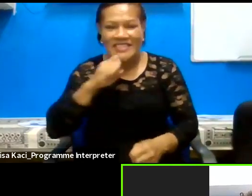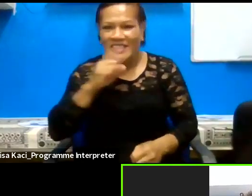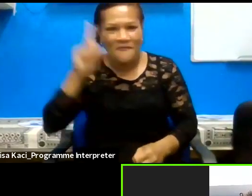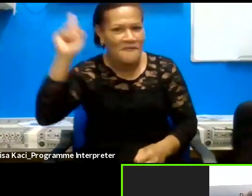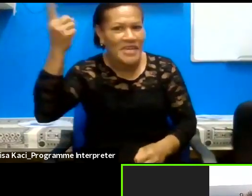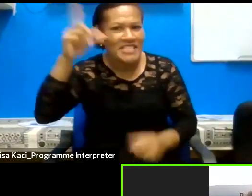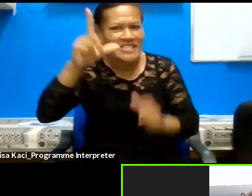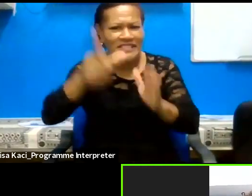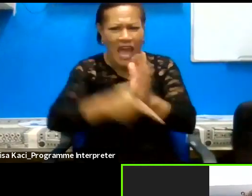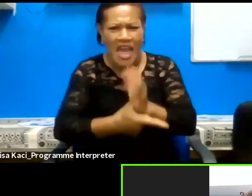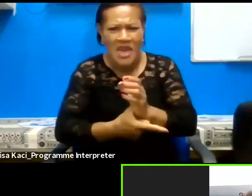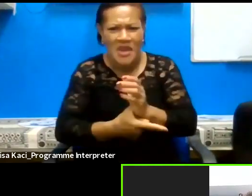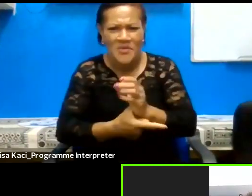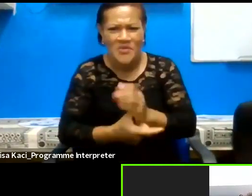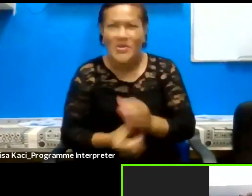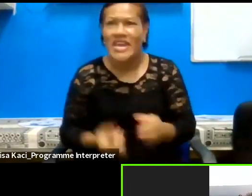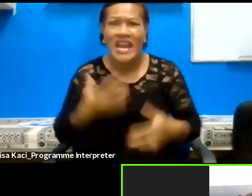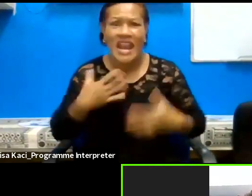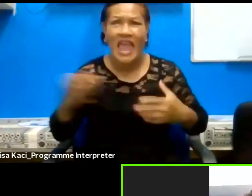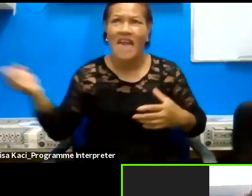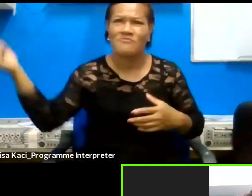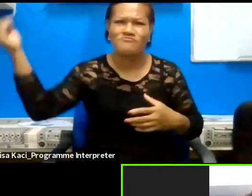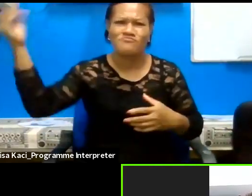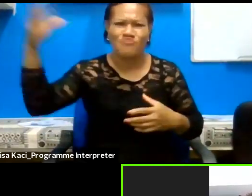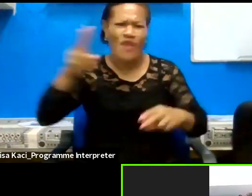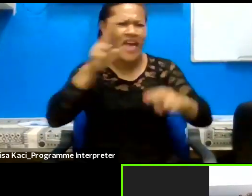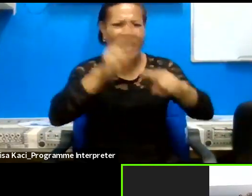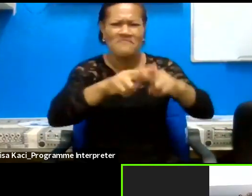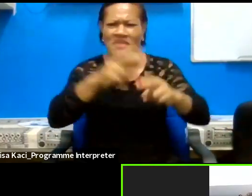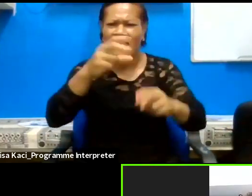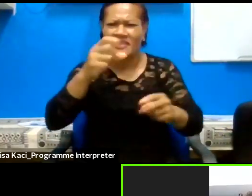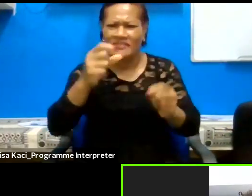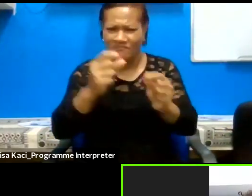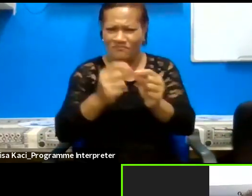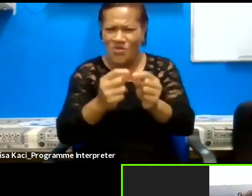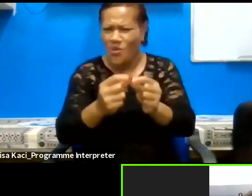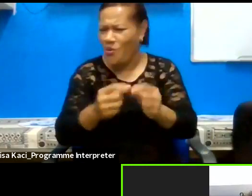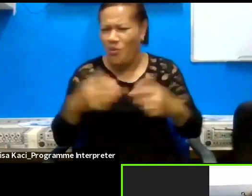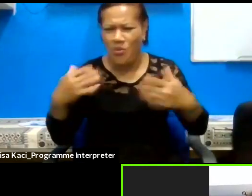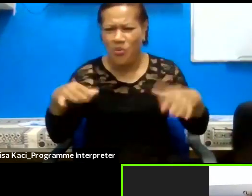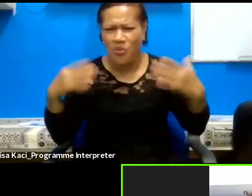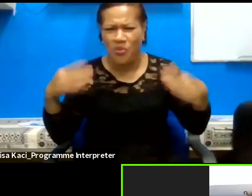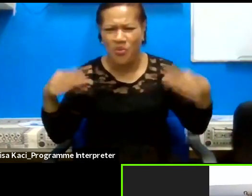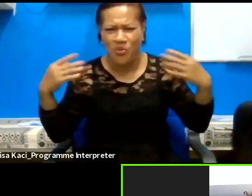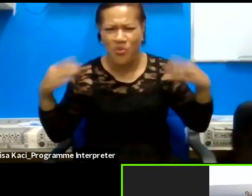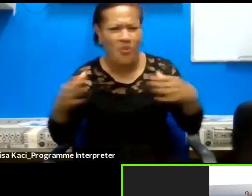there's a place We are